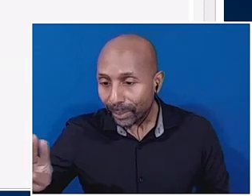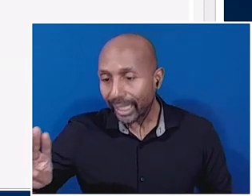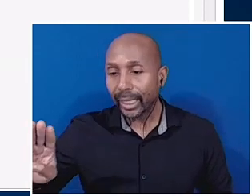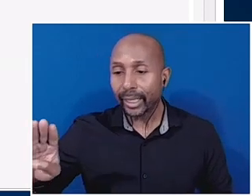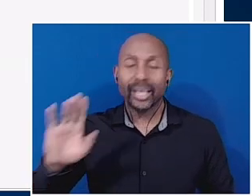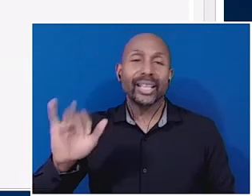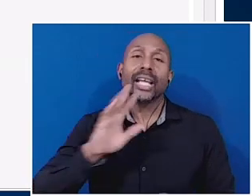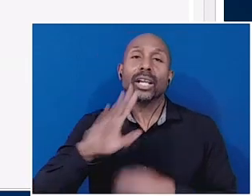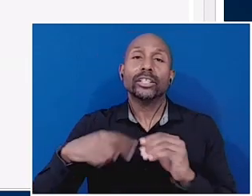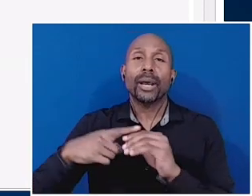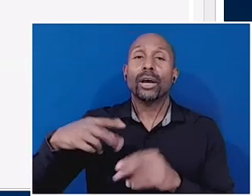Laura, go ahead.